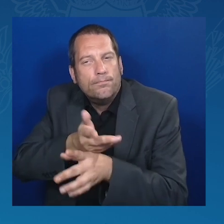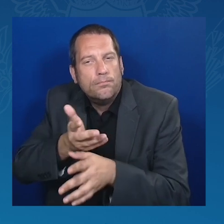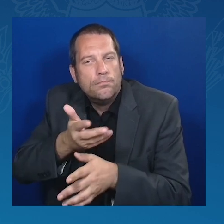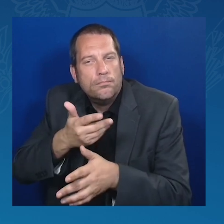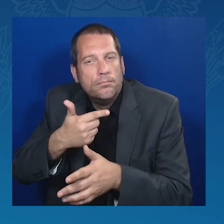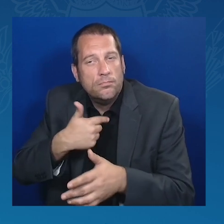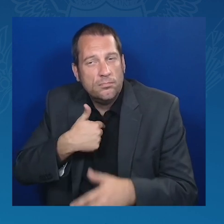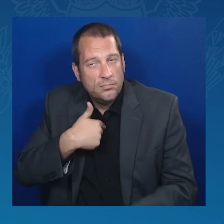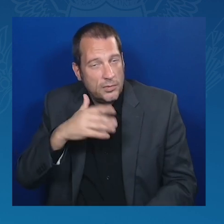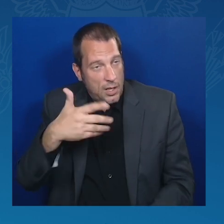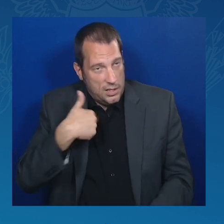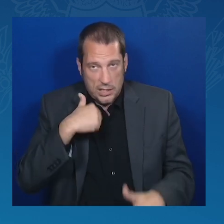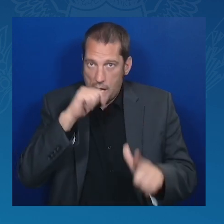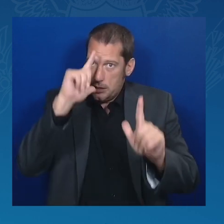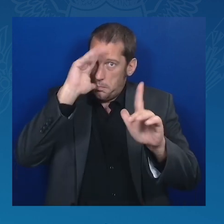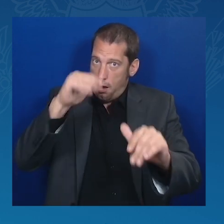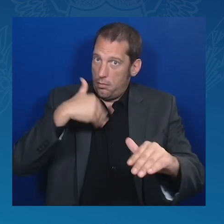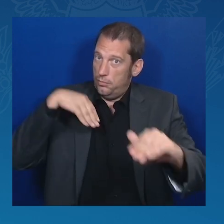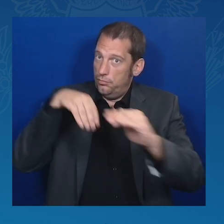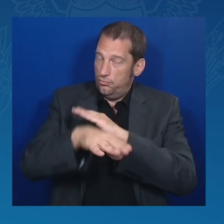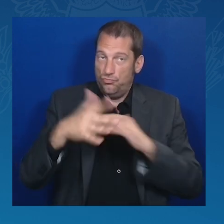and all the women that come through that clinic deserve